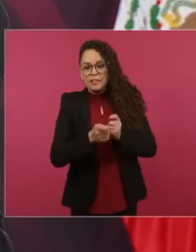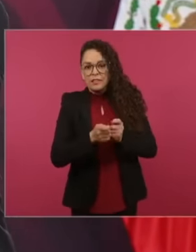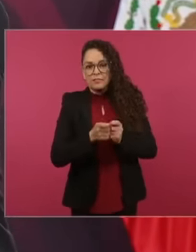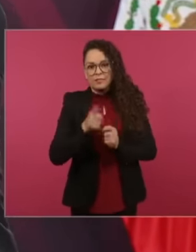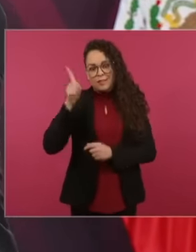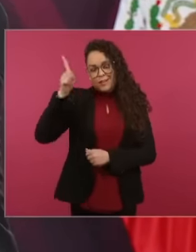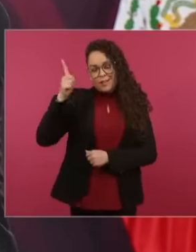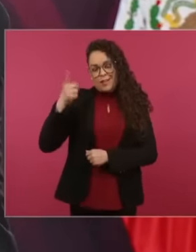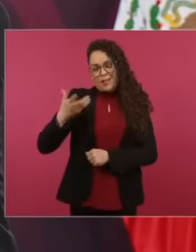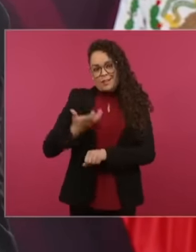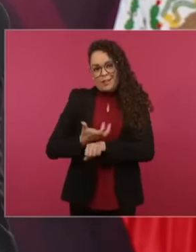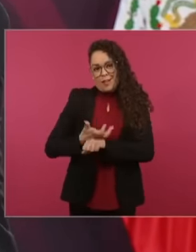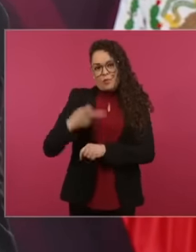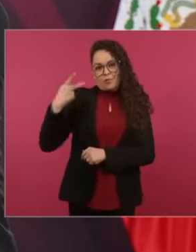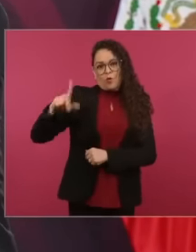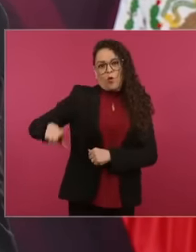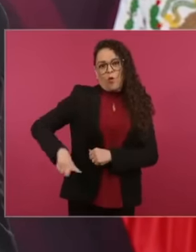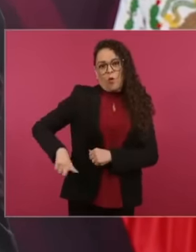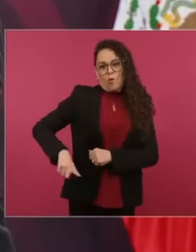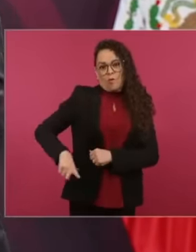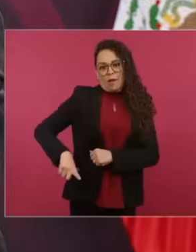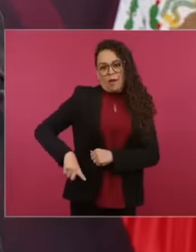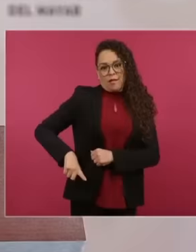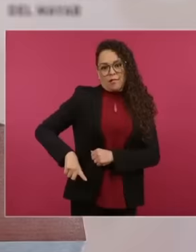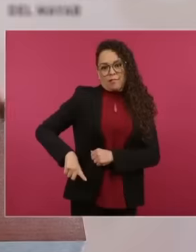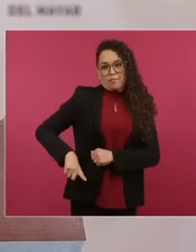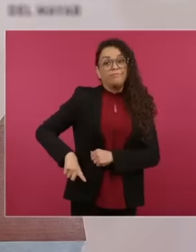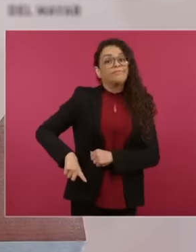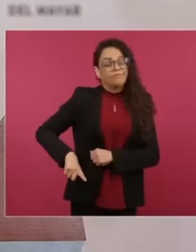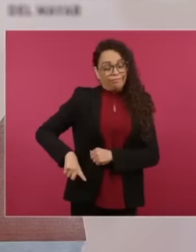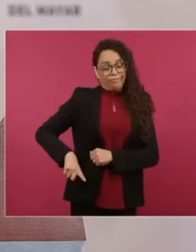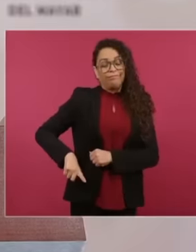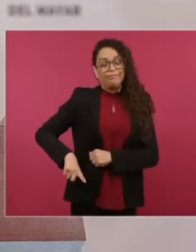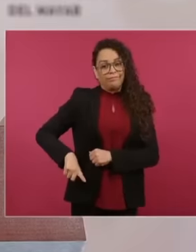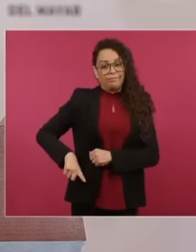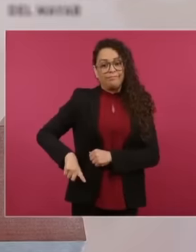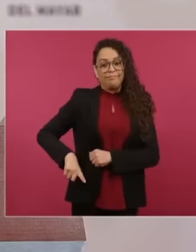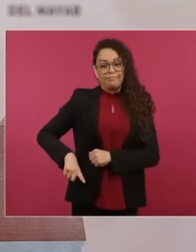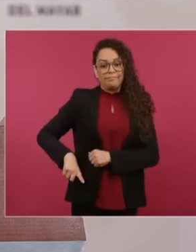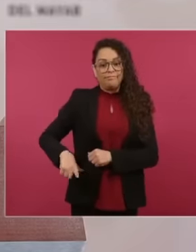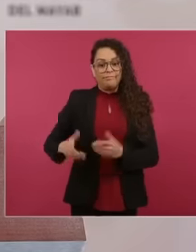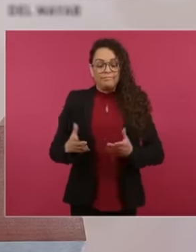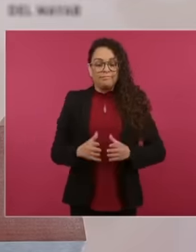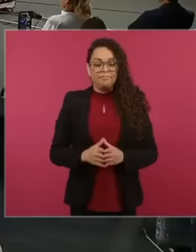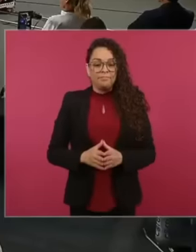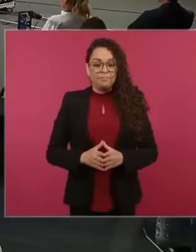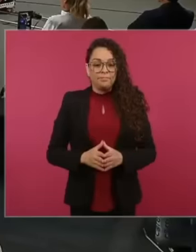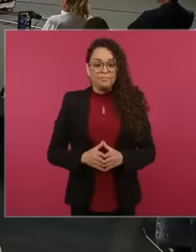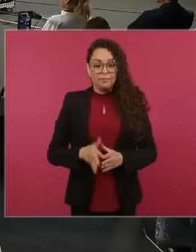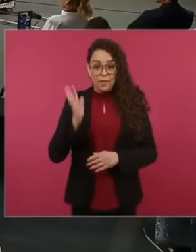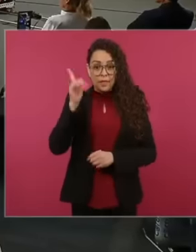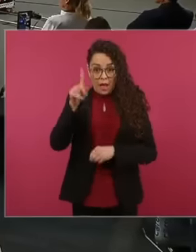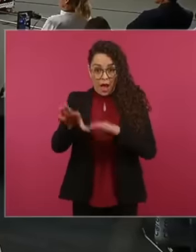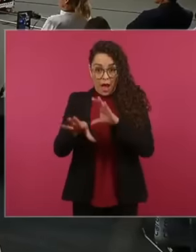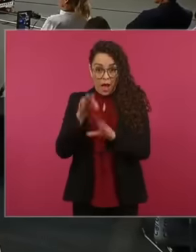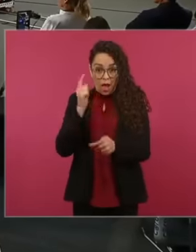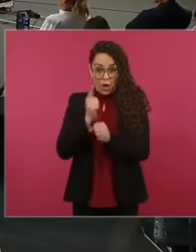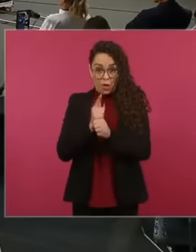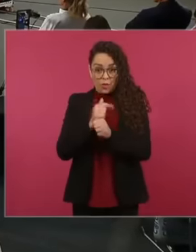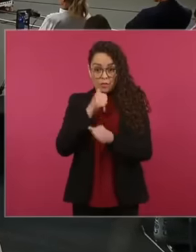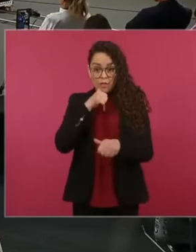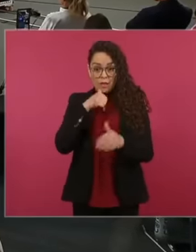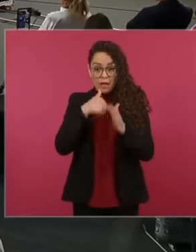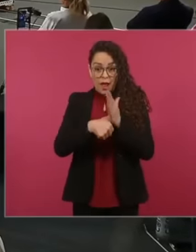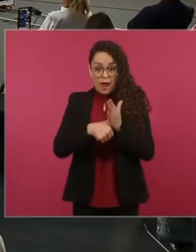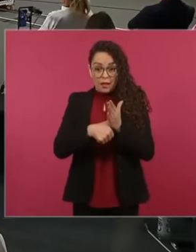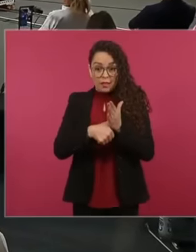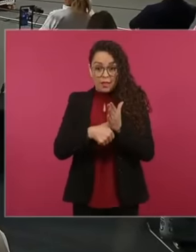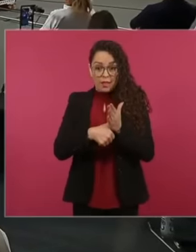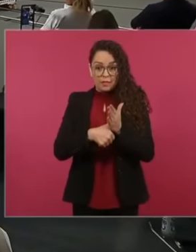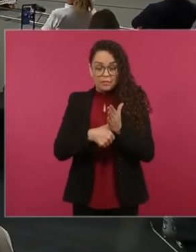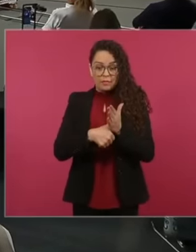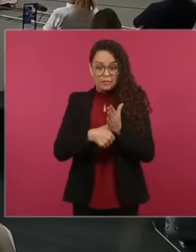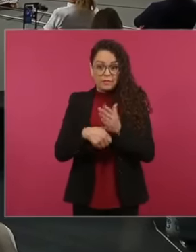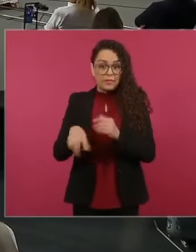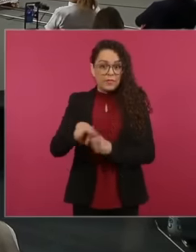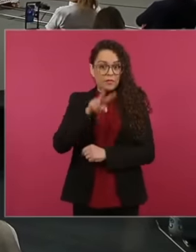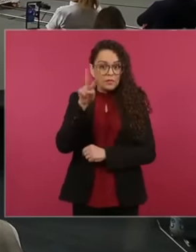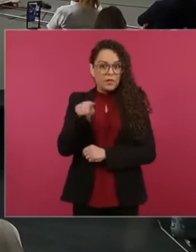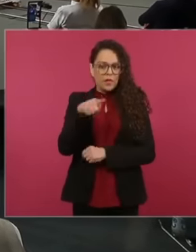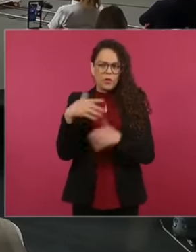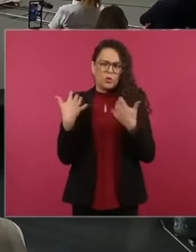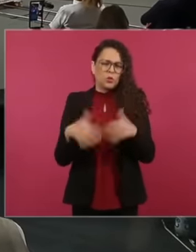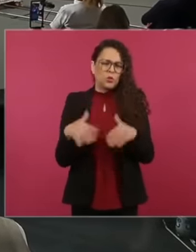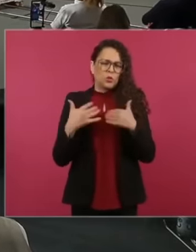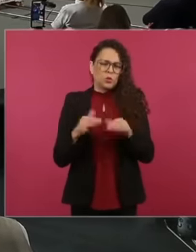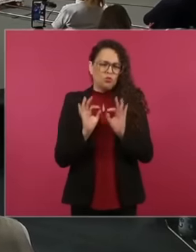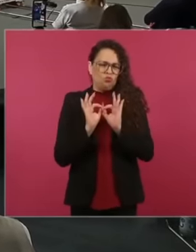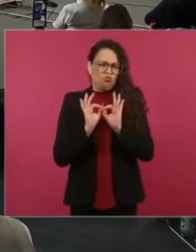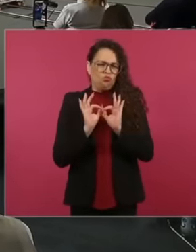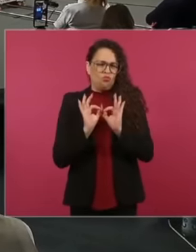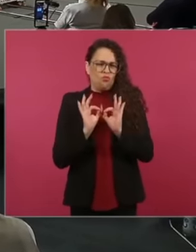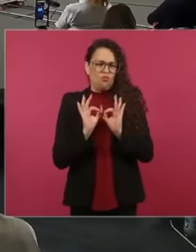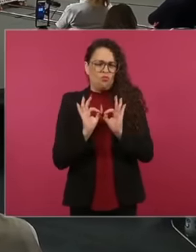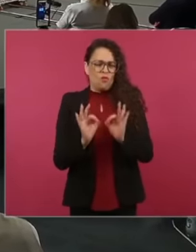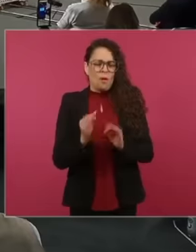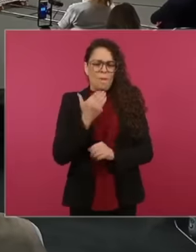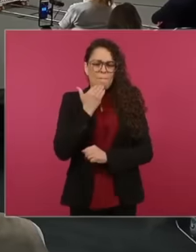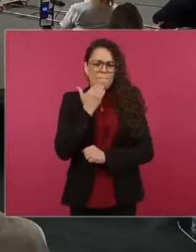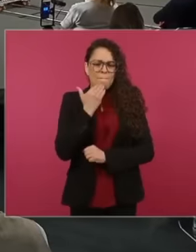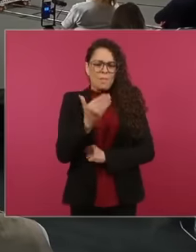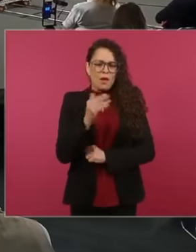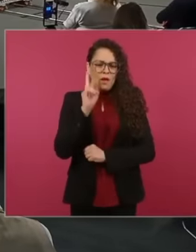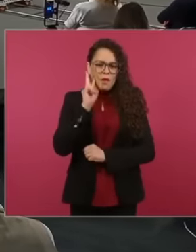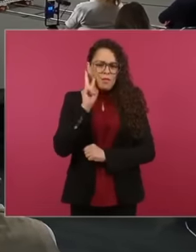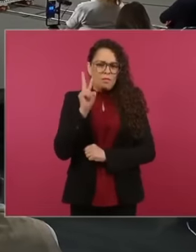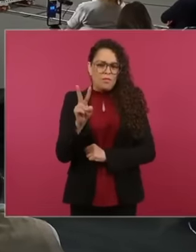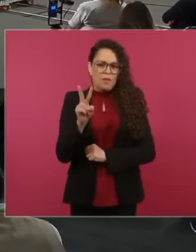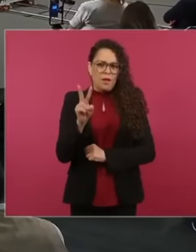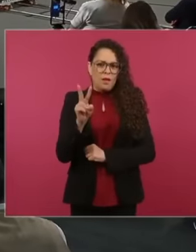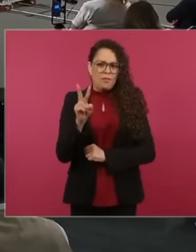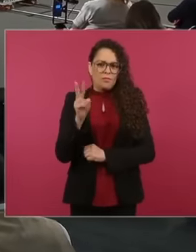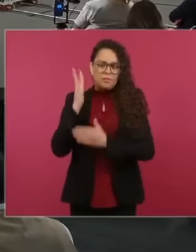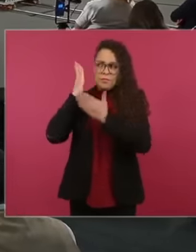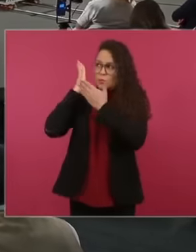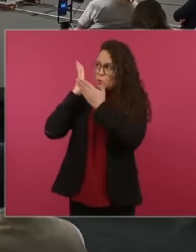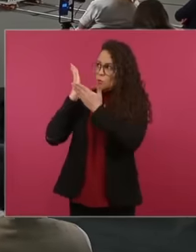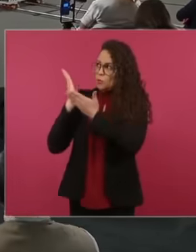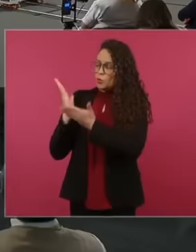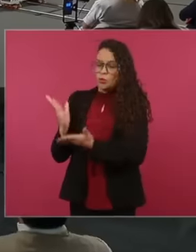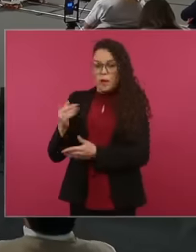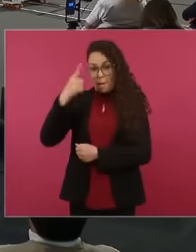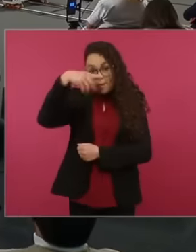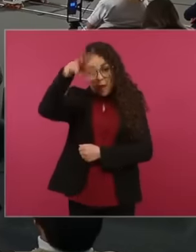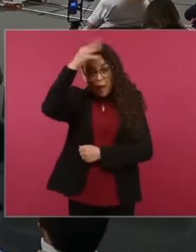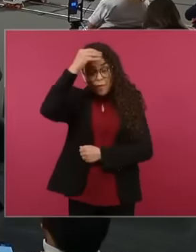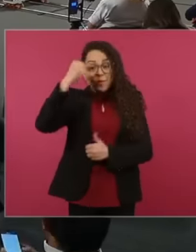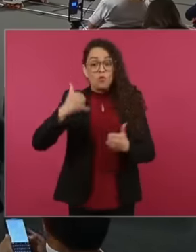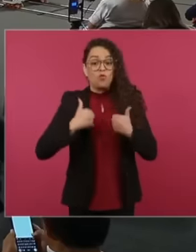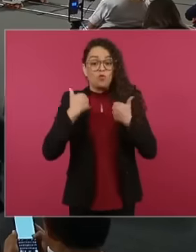they found it but it is very good for young people.